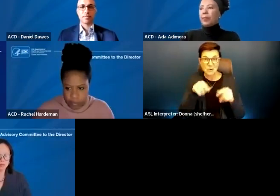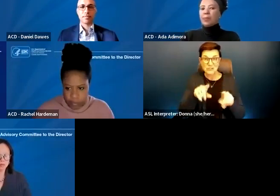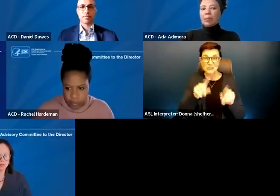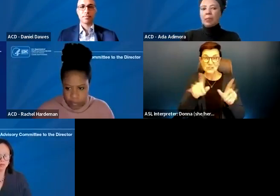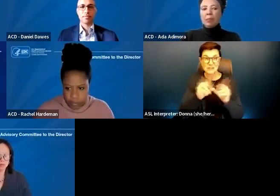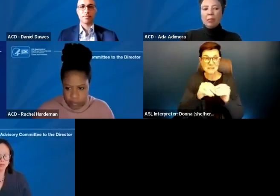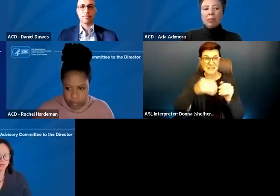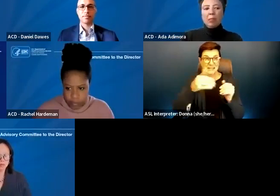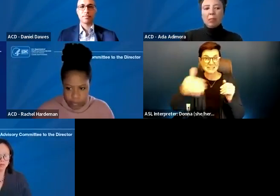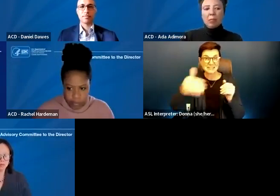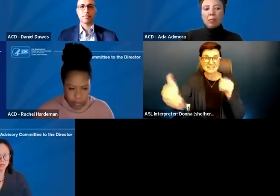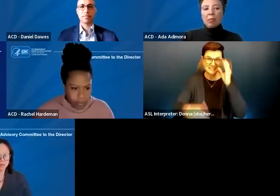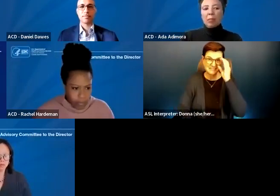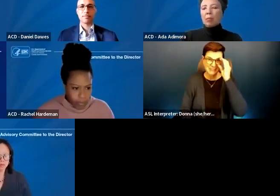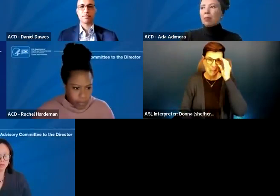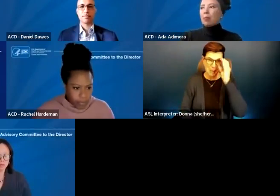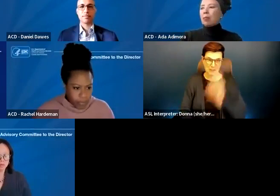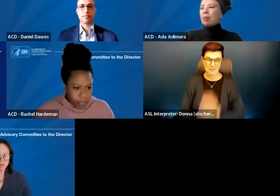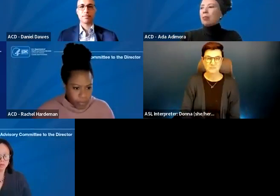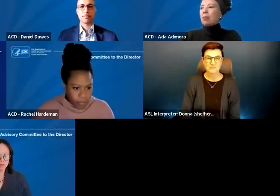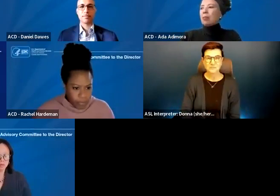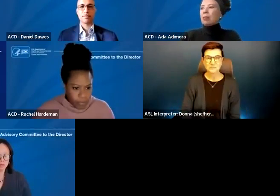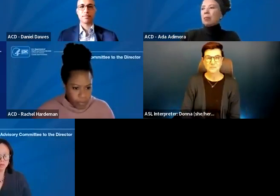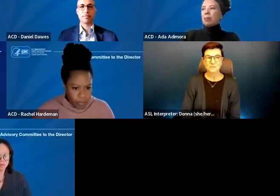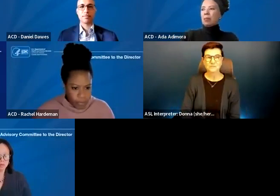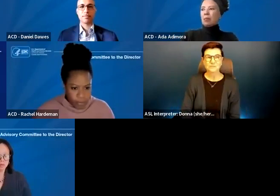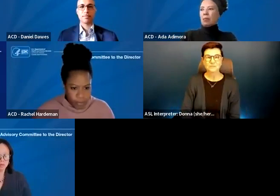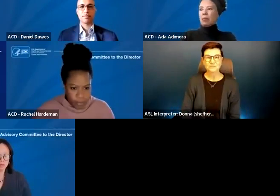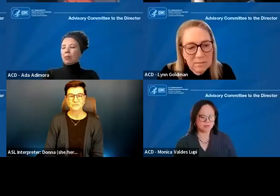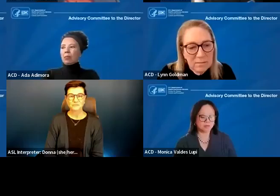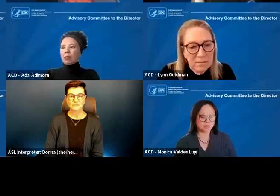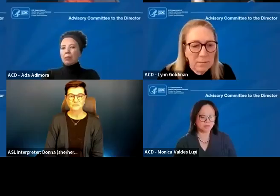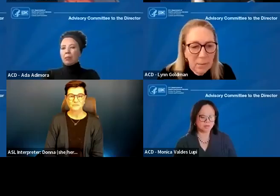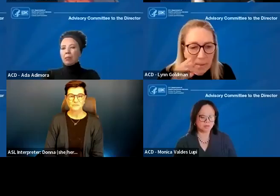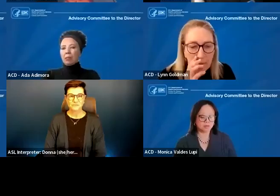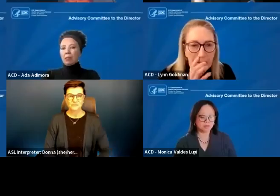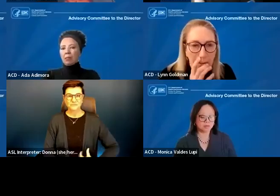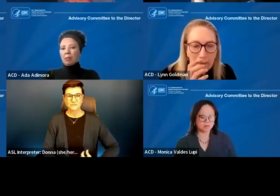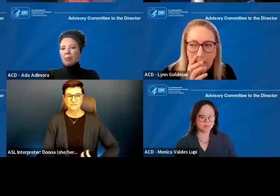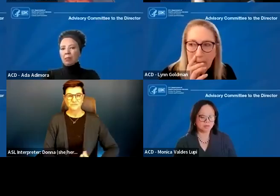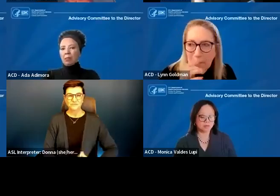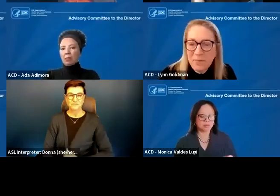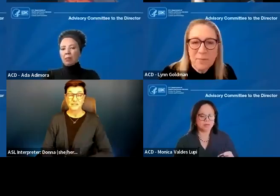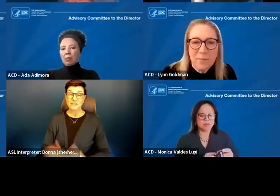Thank you. As Julie mentioned, and I think we did this well in the agenda planning, that one of the issues